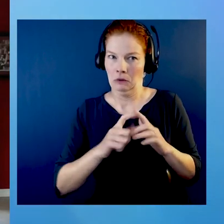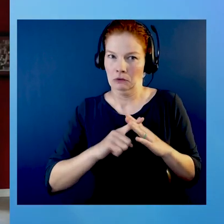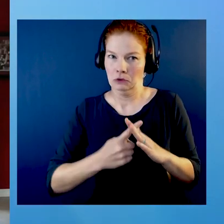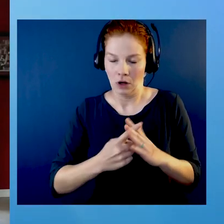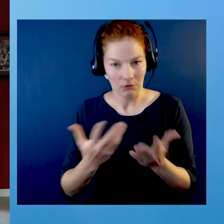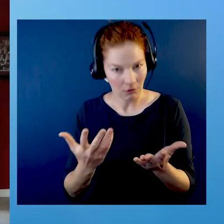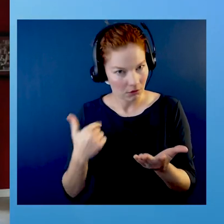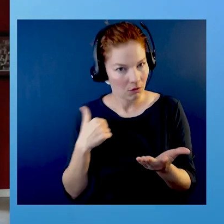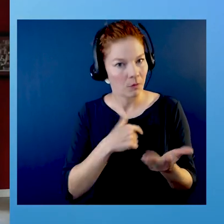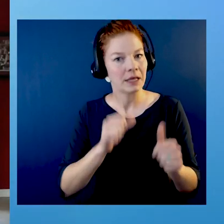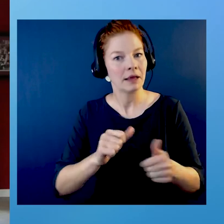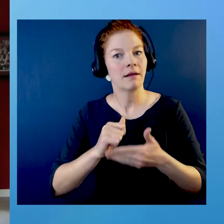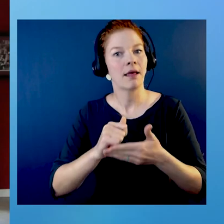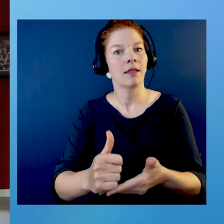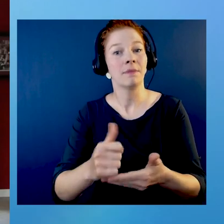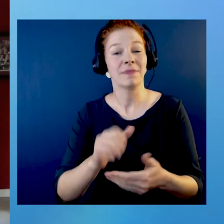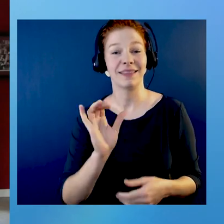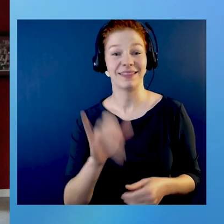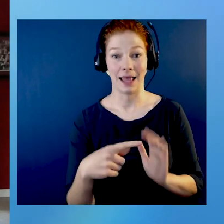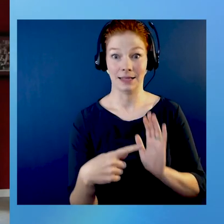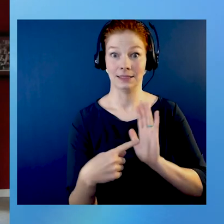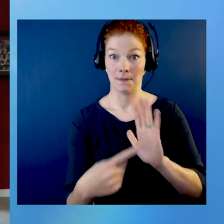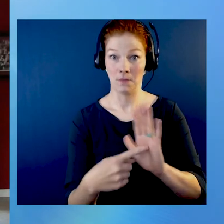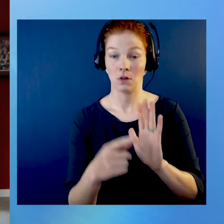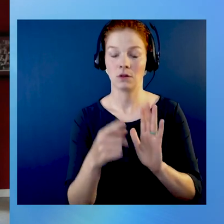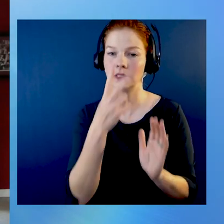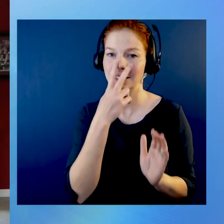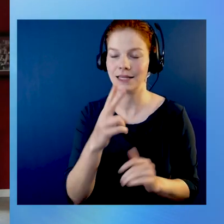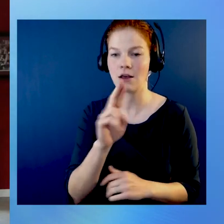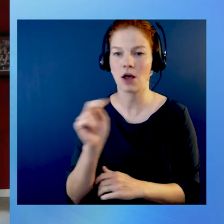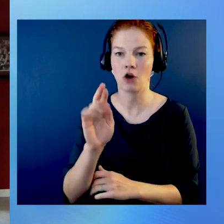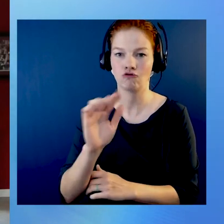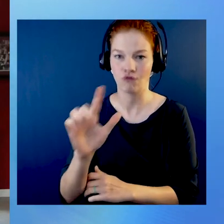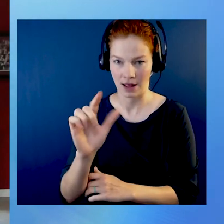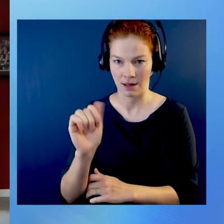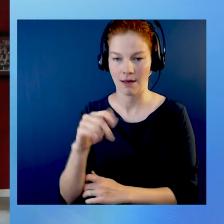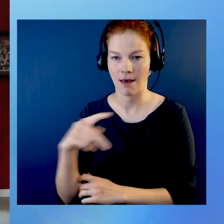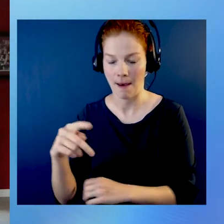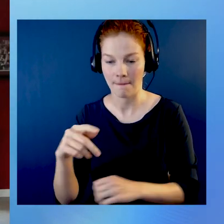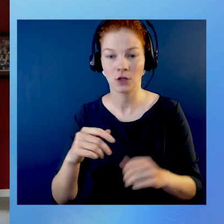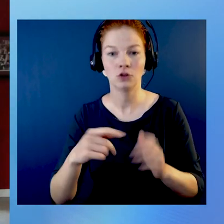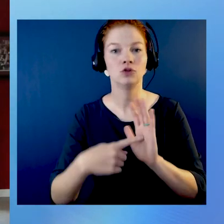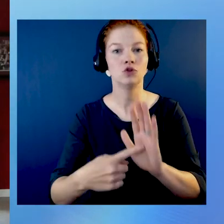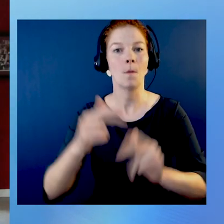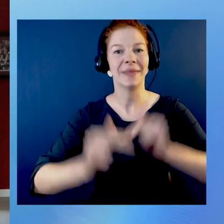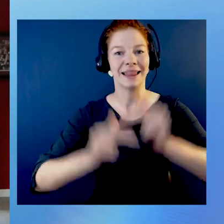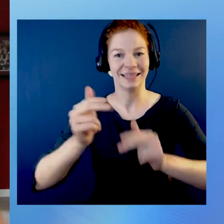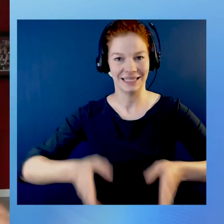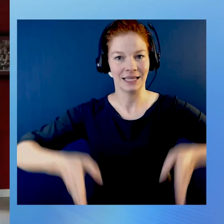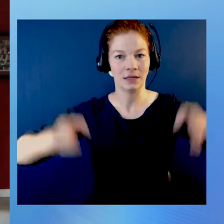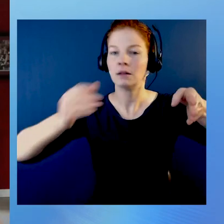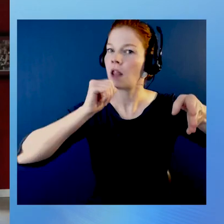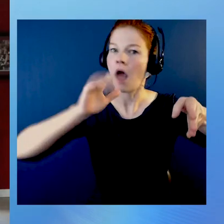The sample includes an Unreal application showing a 3D model of a portion of a building and not the entire building,